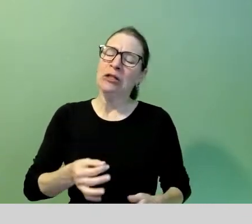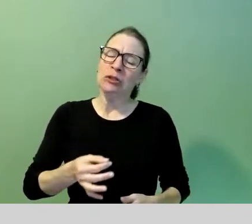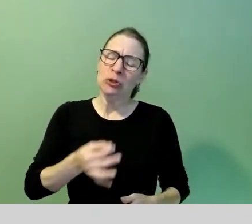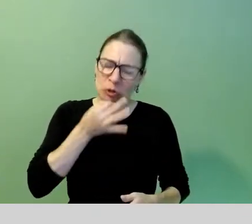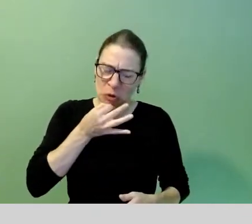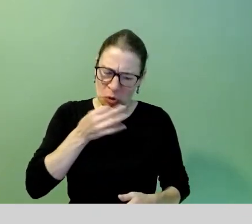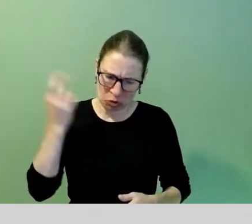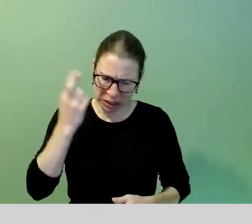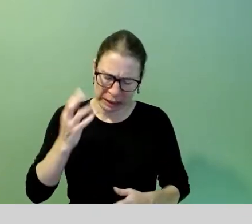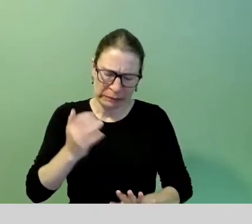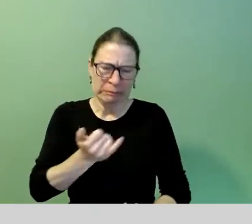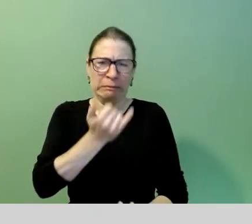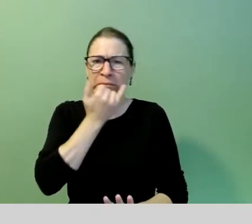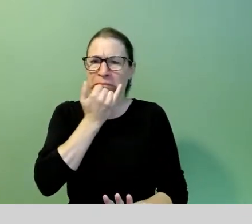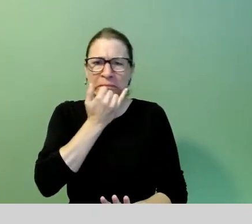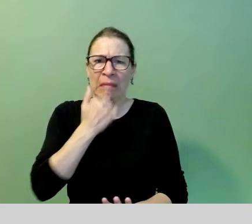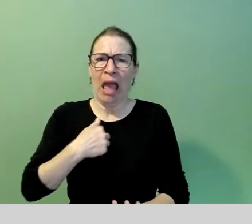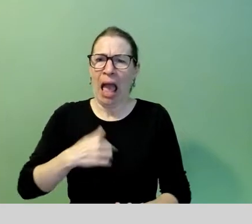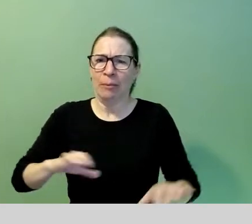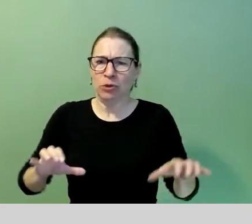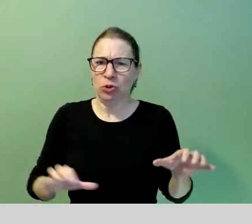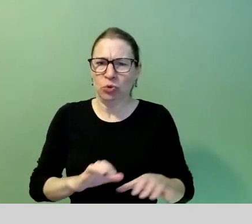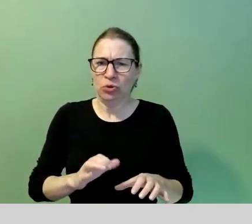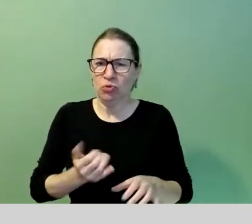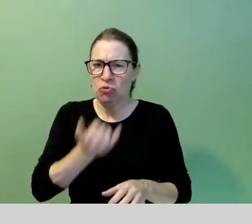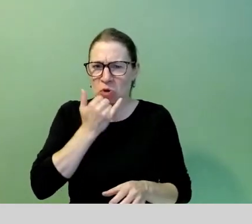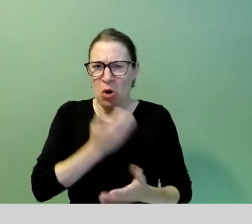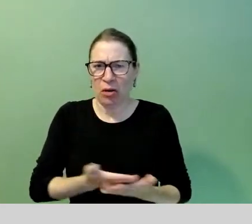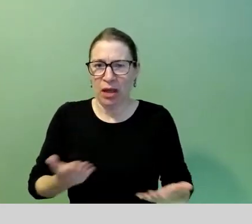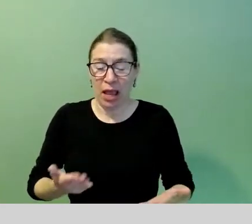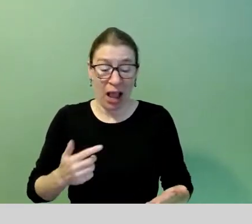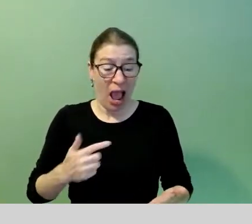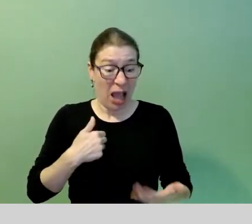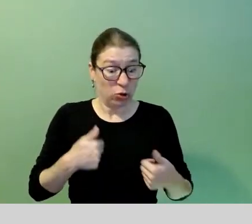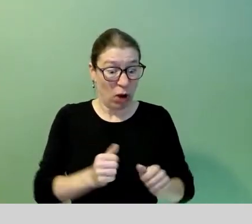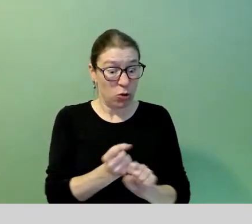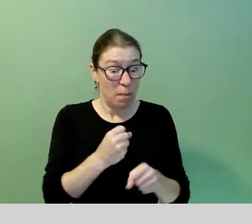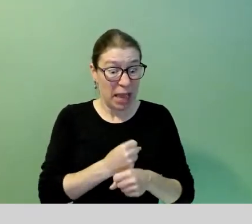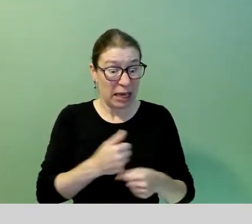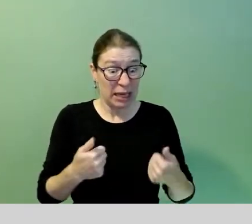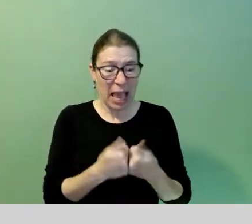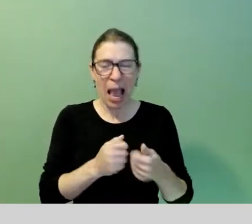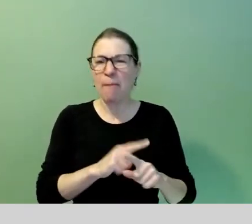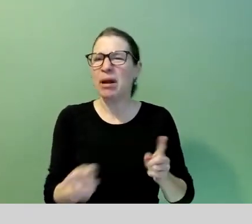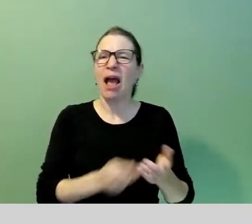And when I had completely failed to make a game using it, only six months after the project started.